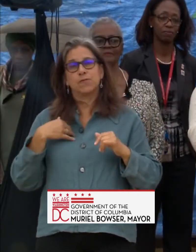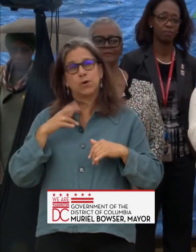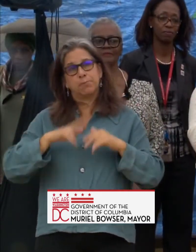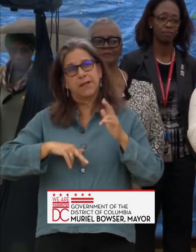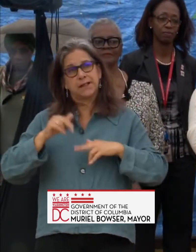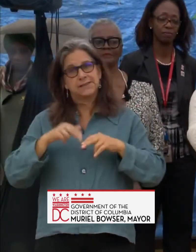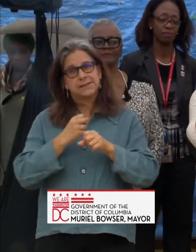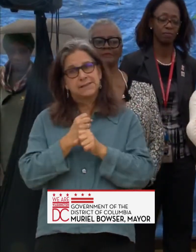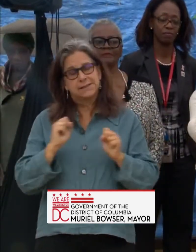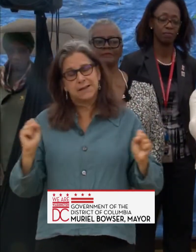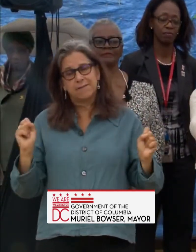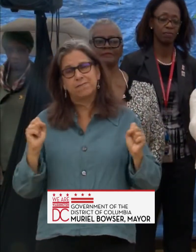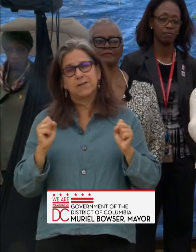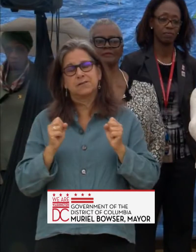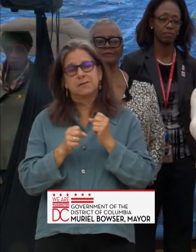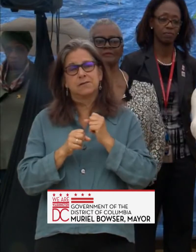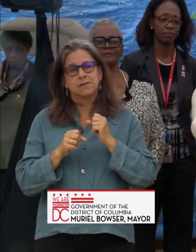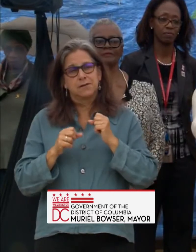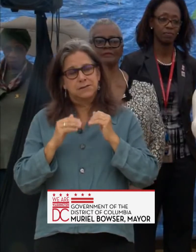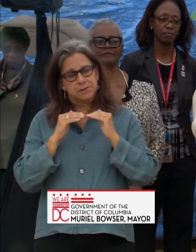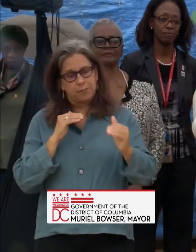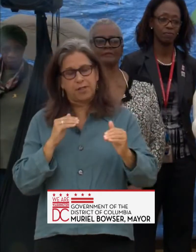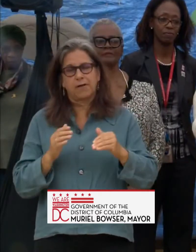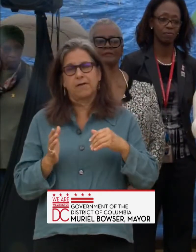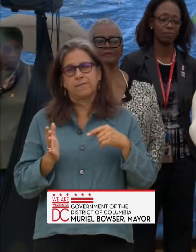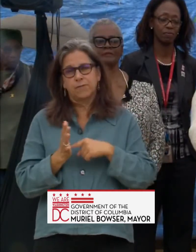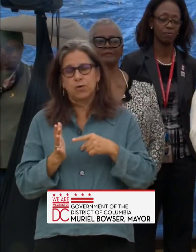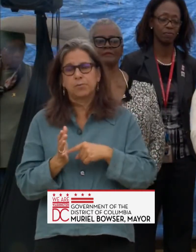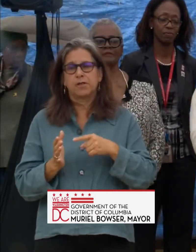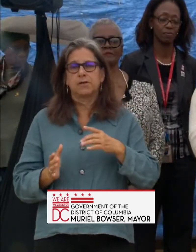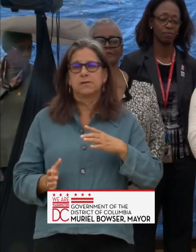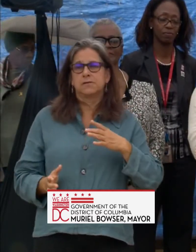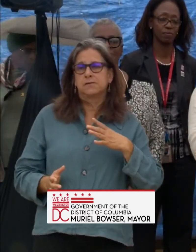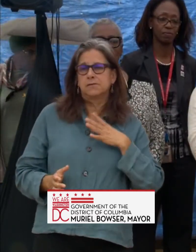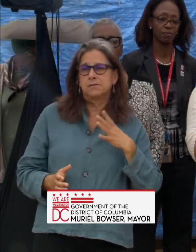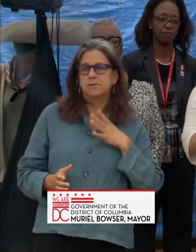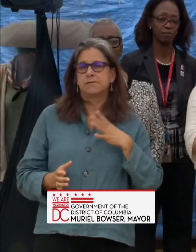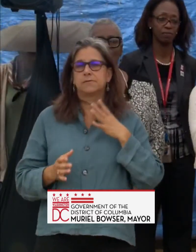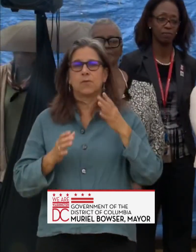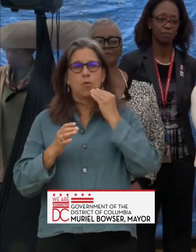THAN 50 FAMILIES, THEY WILL HAVE THE SERVICES THAT THEY NEED.